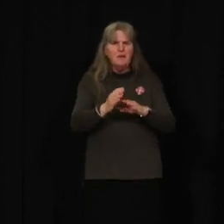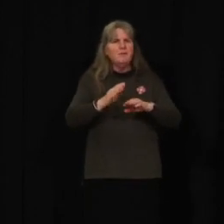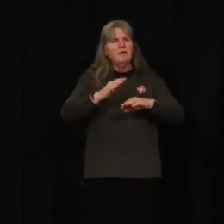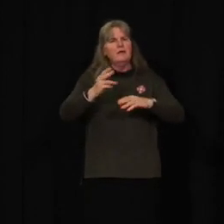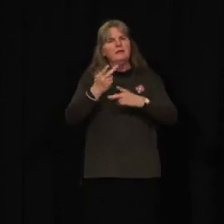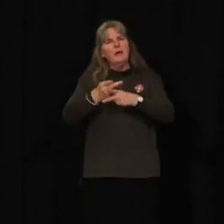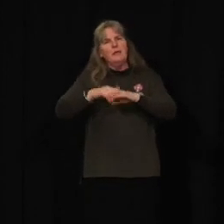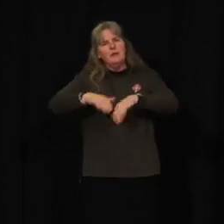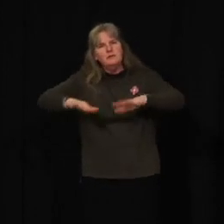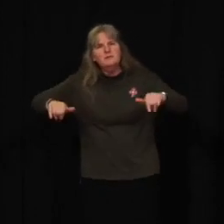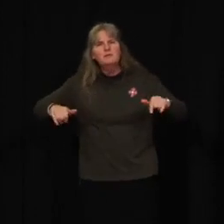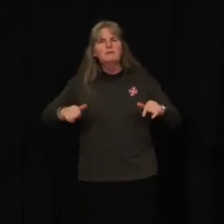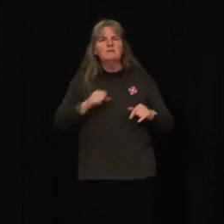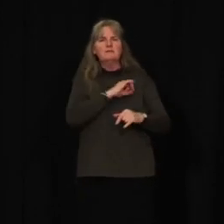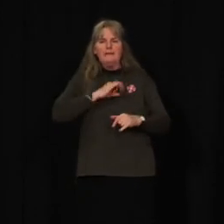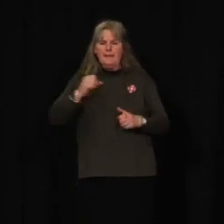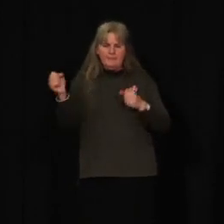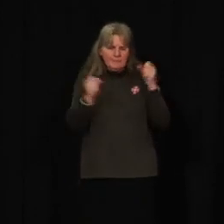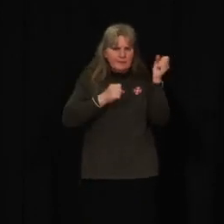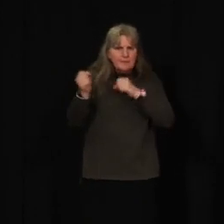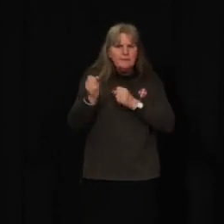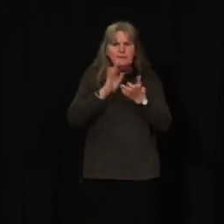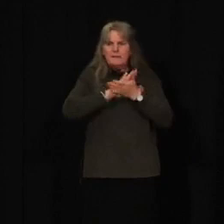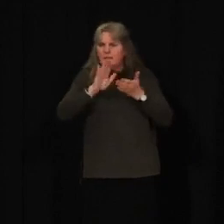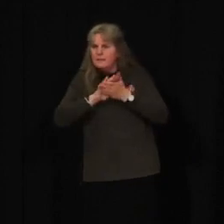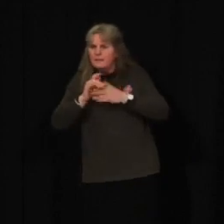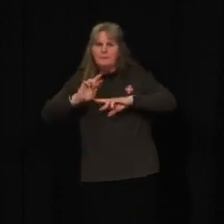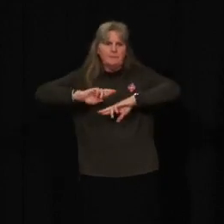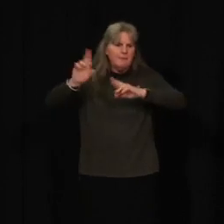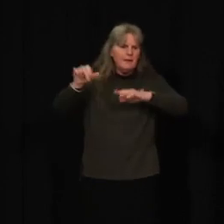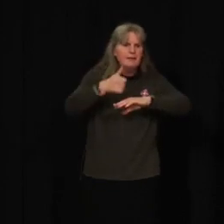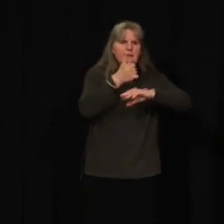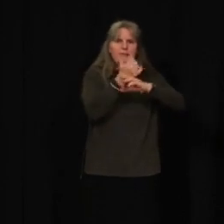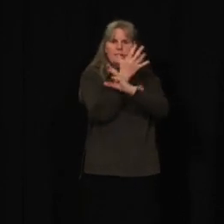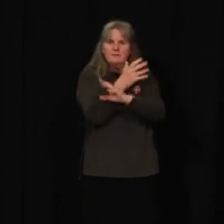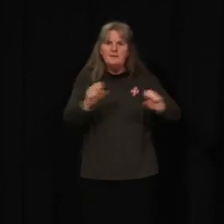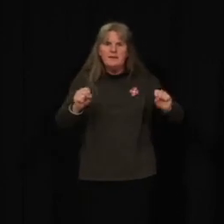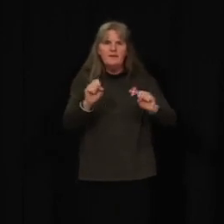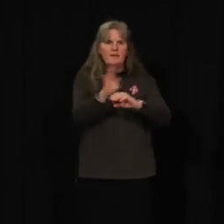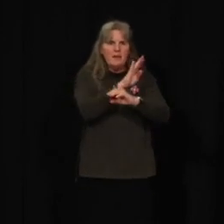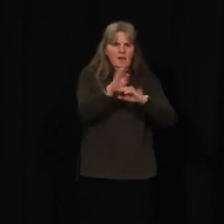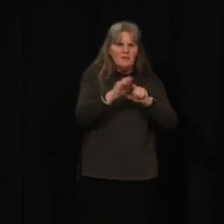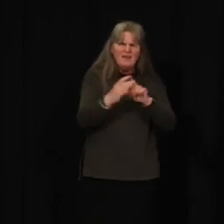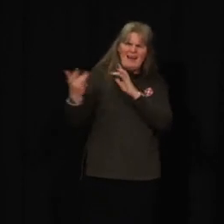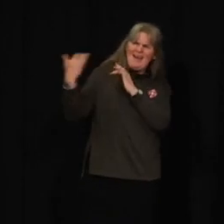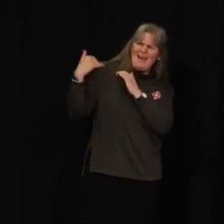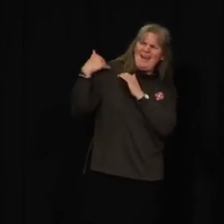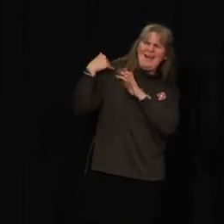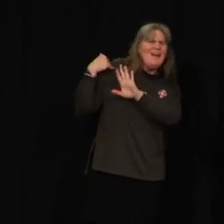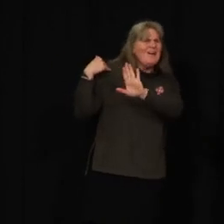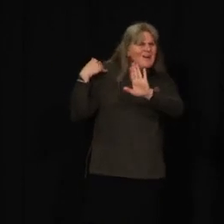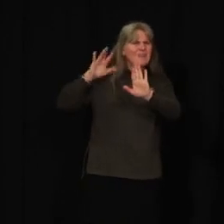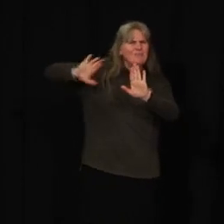they need, the employees they need to rehire, the cleanup in preparation for working under restraints and conditions that a